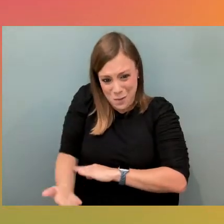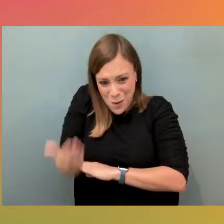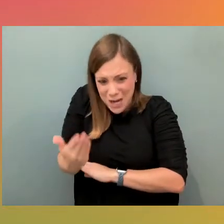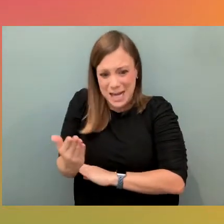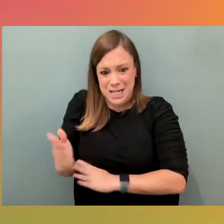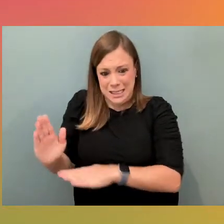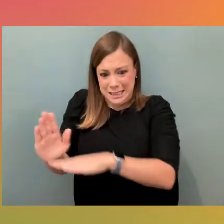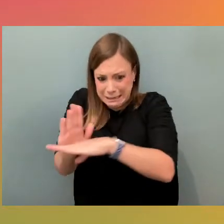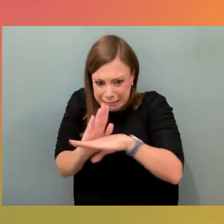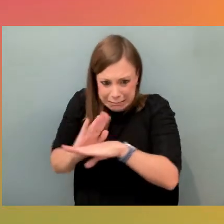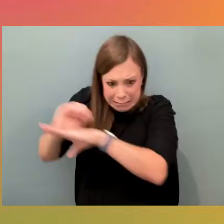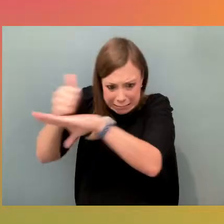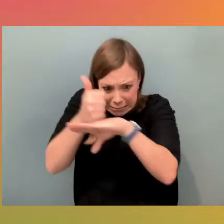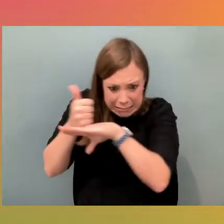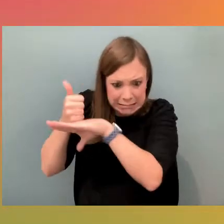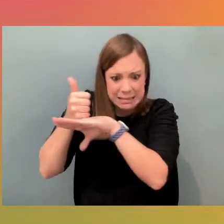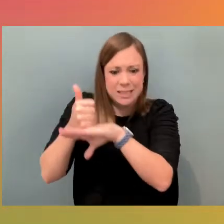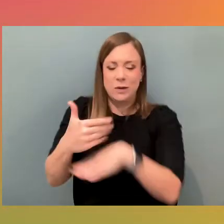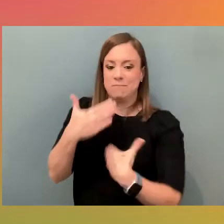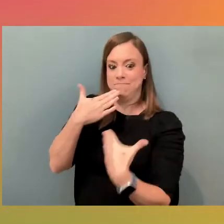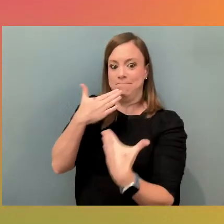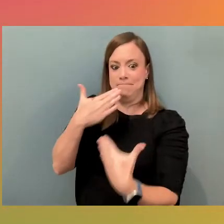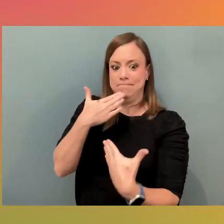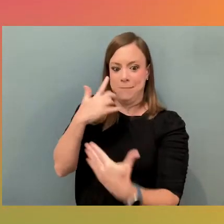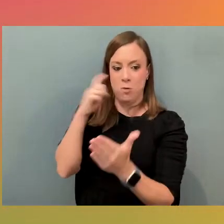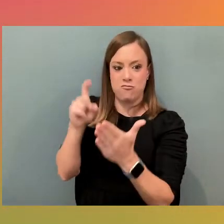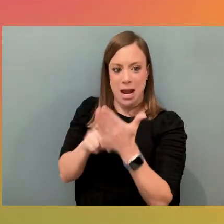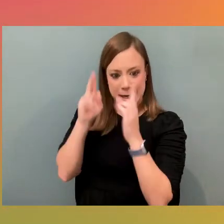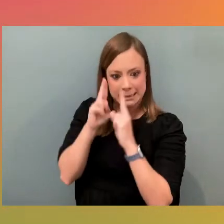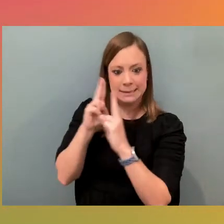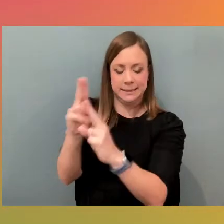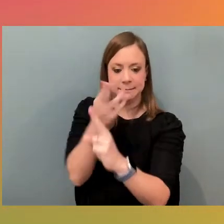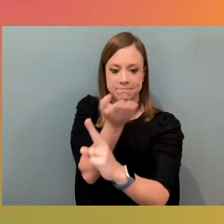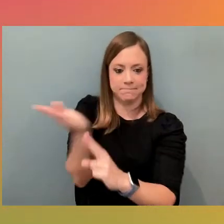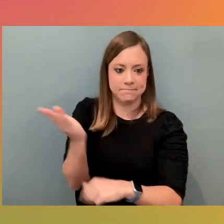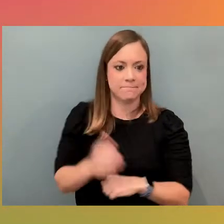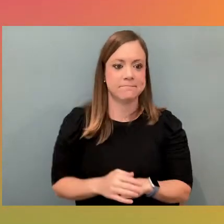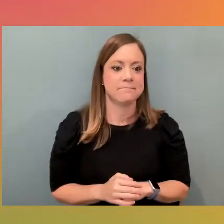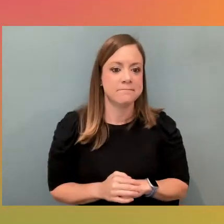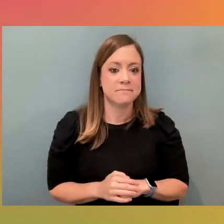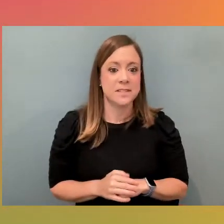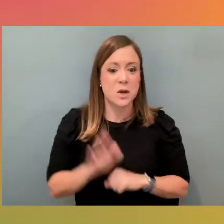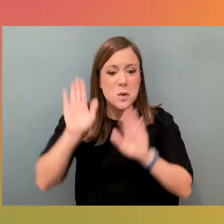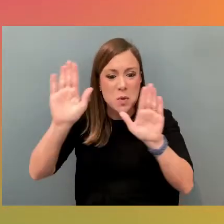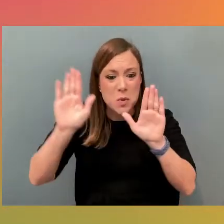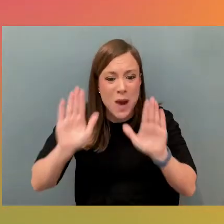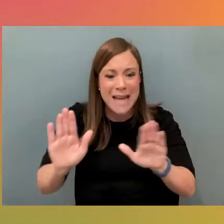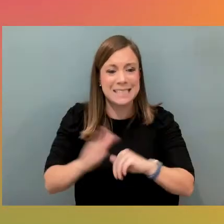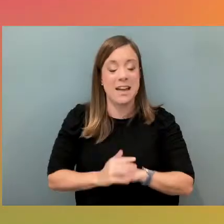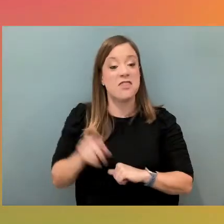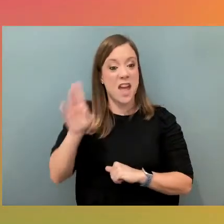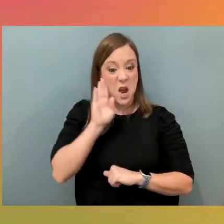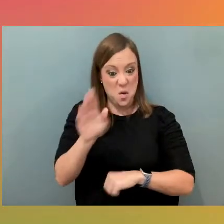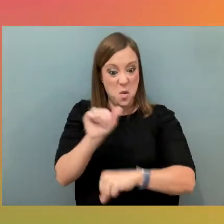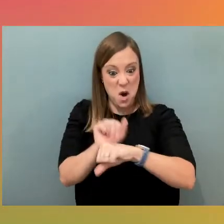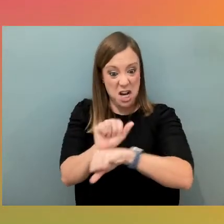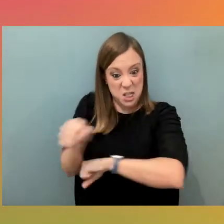THEM IN THE WORDS OF ONE OF OUR STAFF SOME -- TRULY THEY ARE